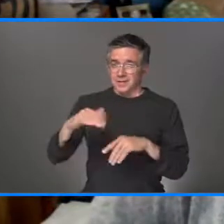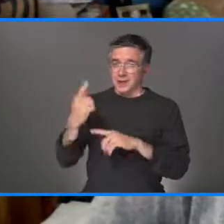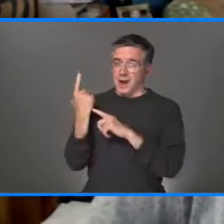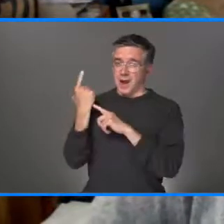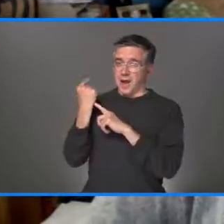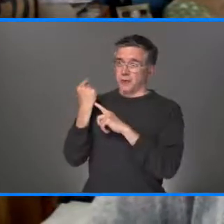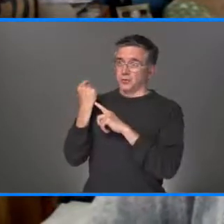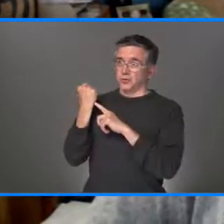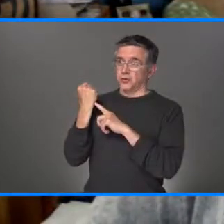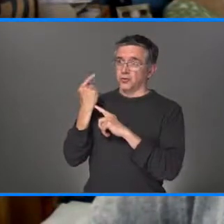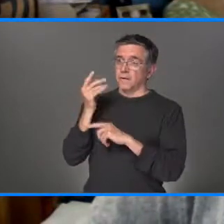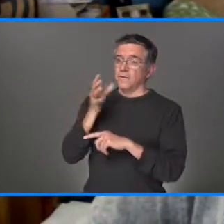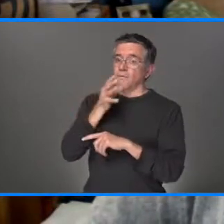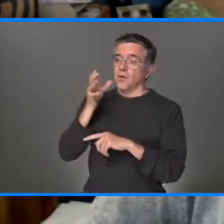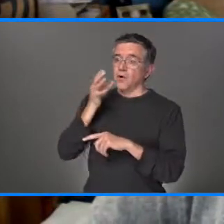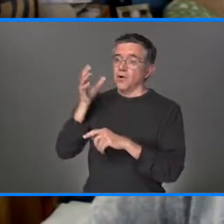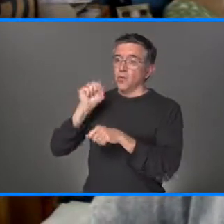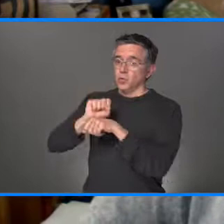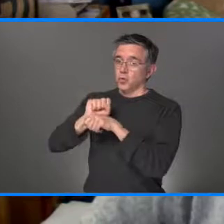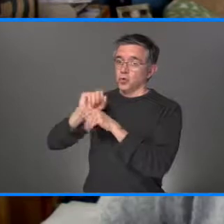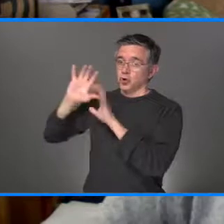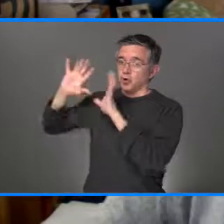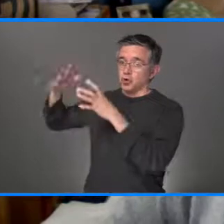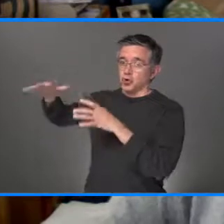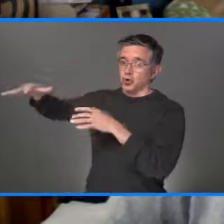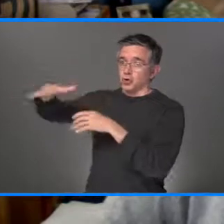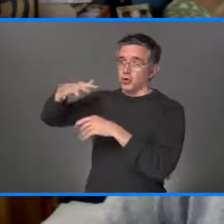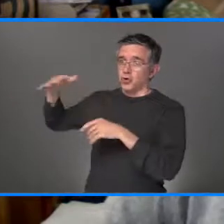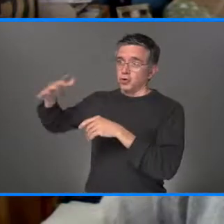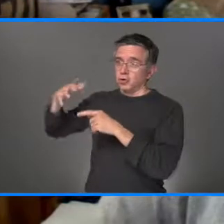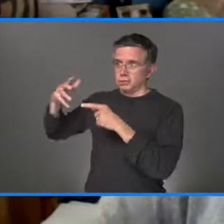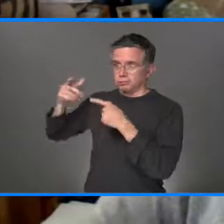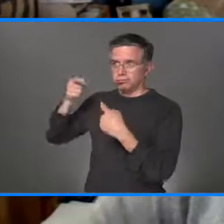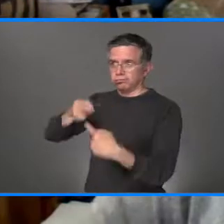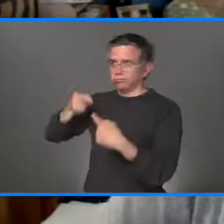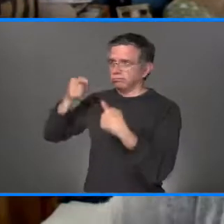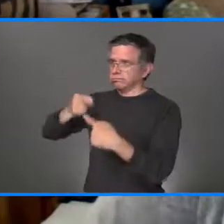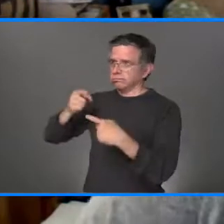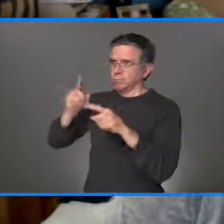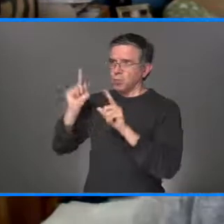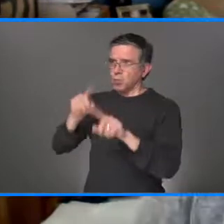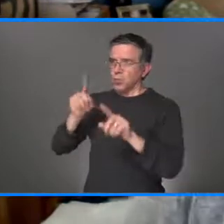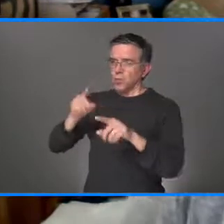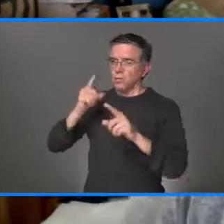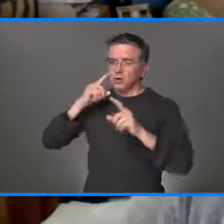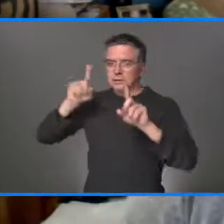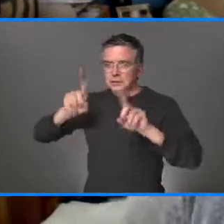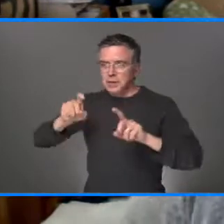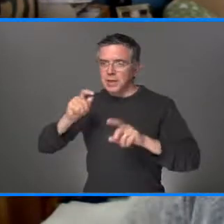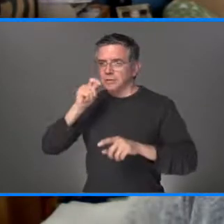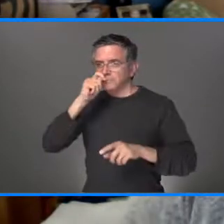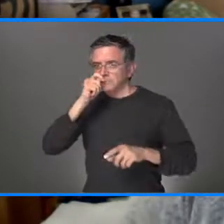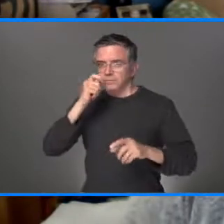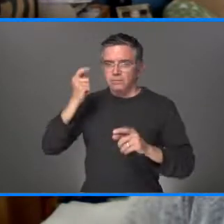were having a hard time accessing the COVID testing. We worked with a number of partnering organizations